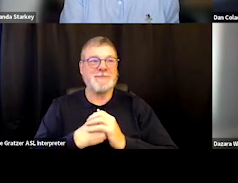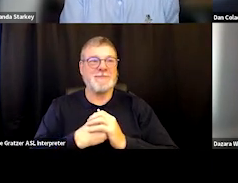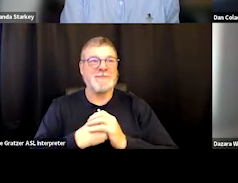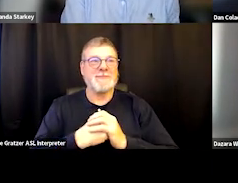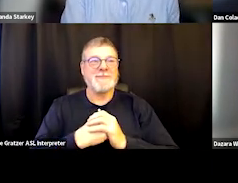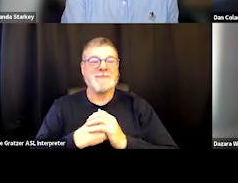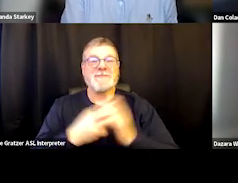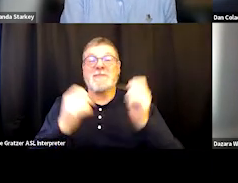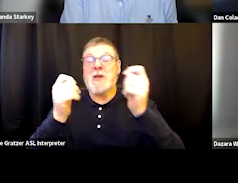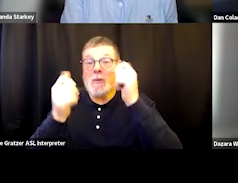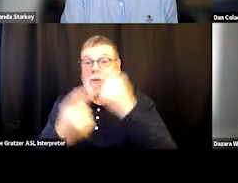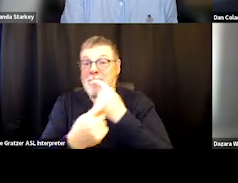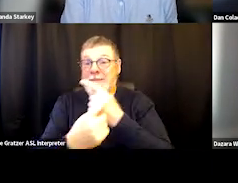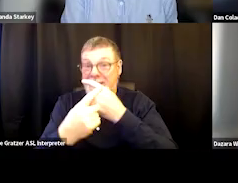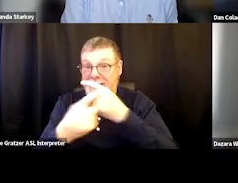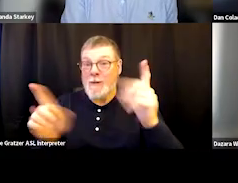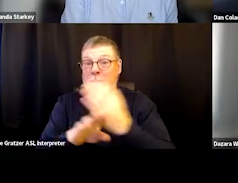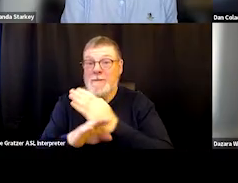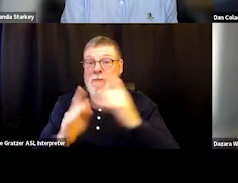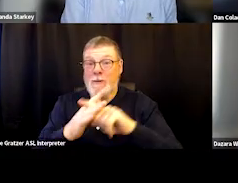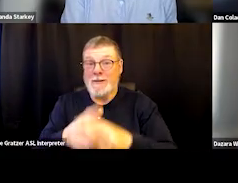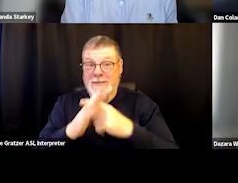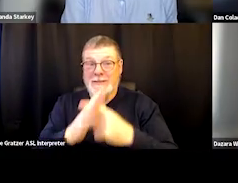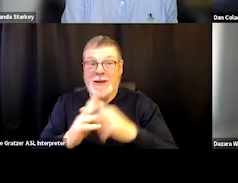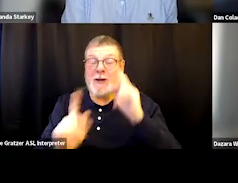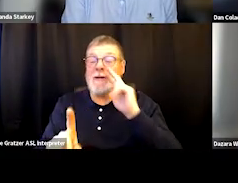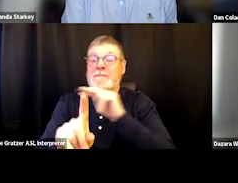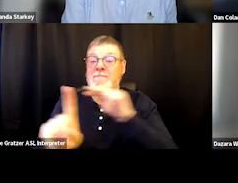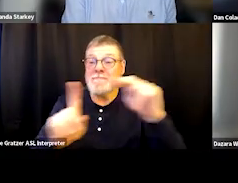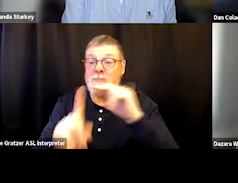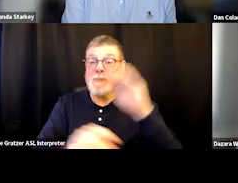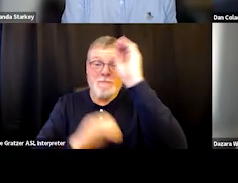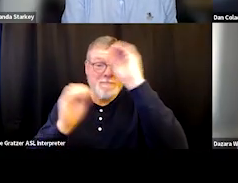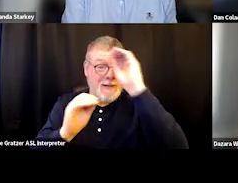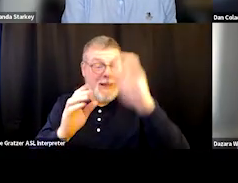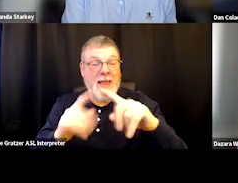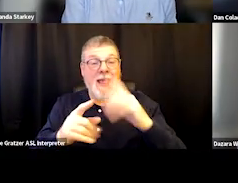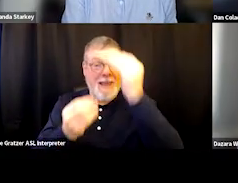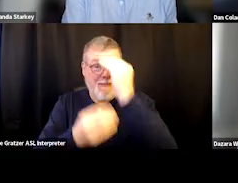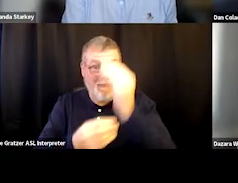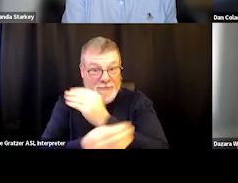A quick disclaimer before we start the call, the viewer's opinions and content expressed in this presentation